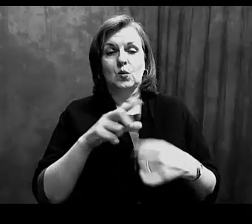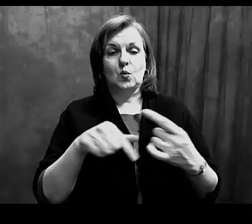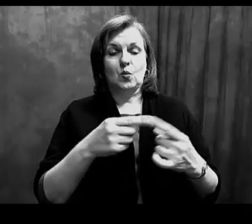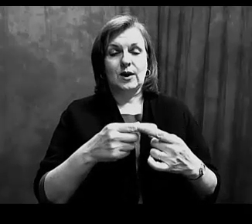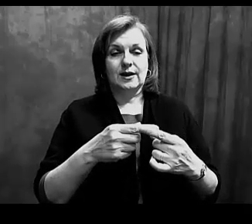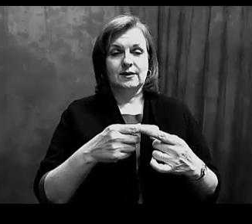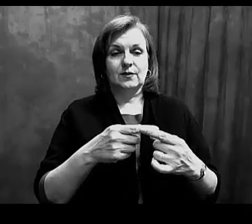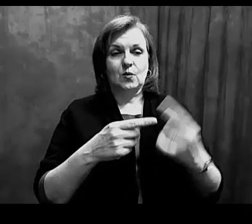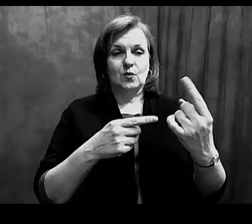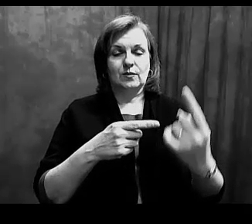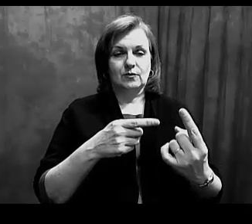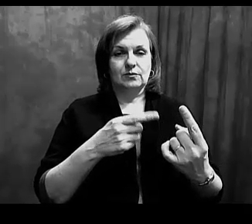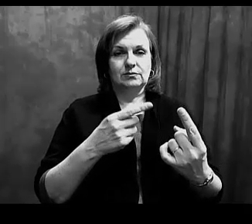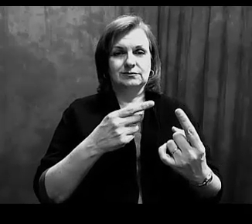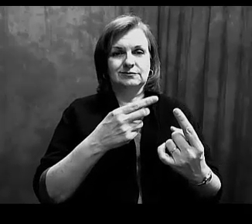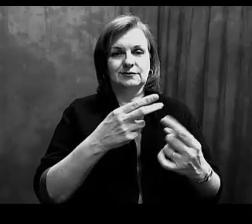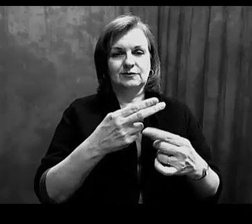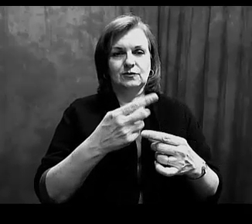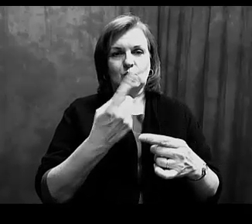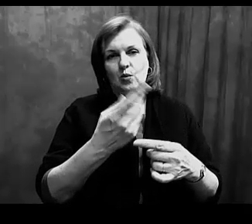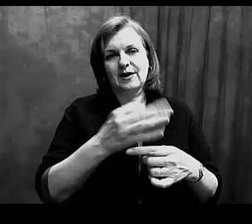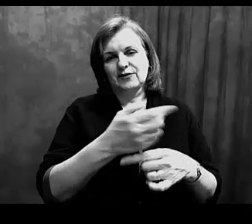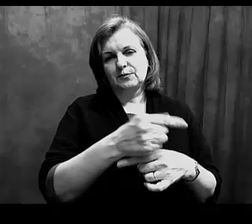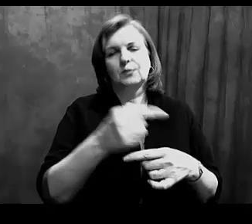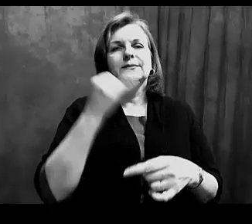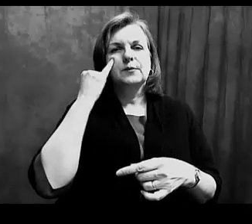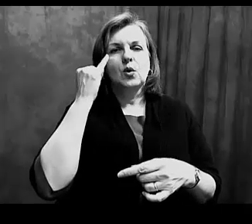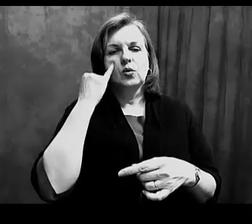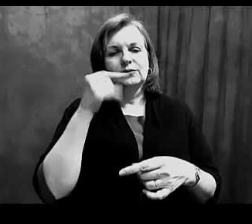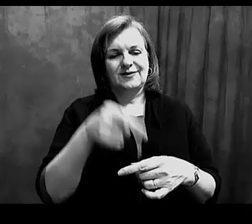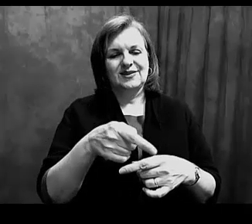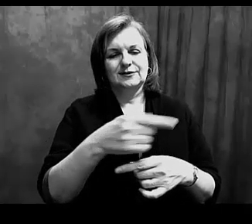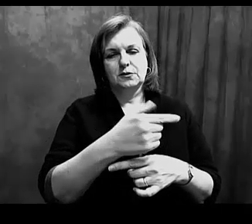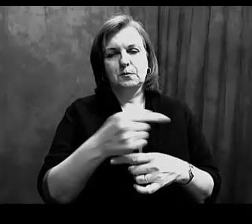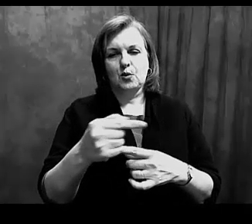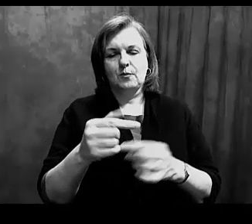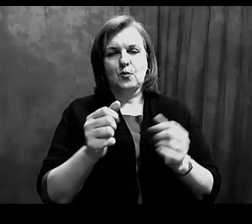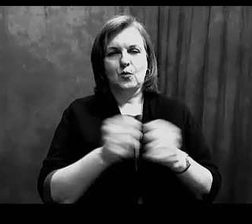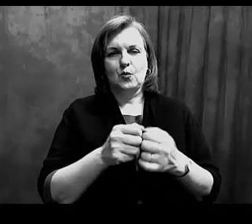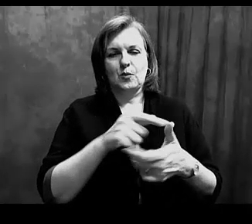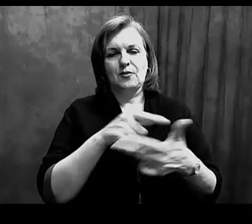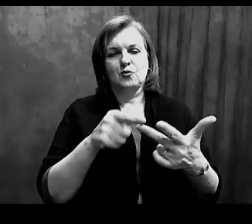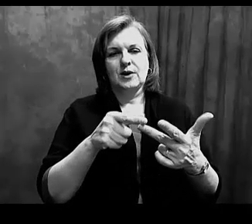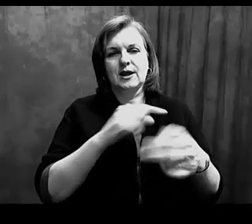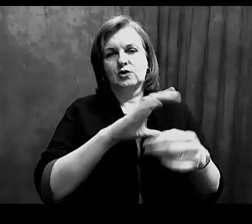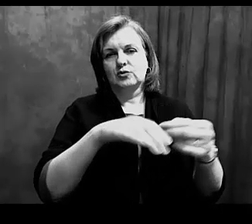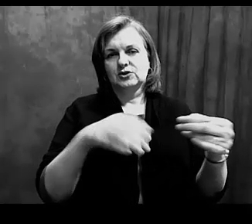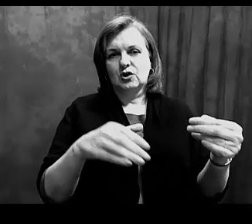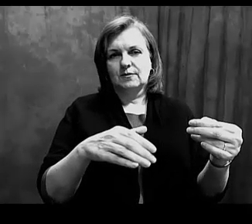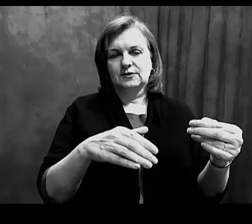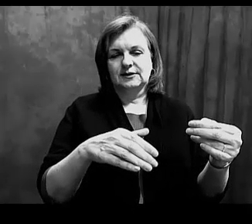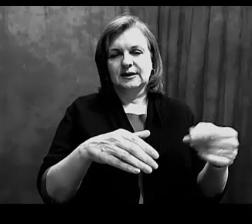and then we would take one of these sperm -- so say you take this sperm with